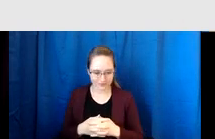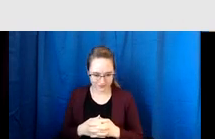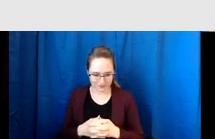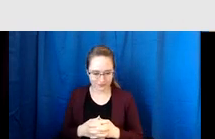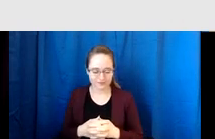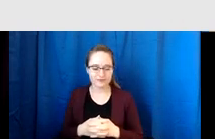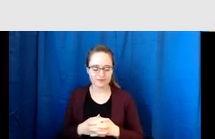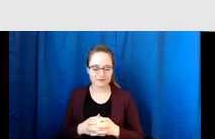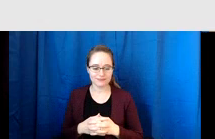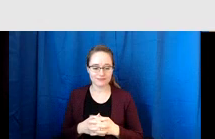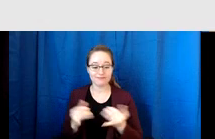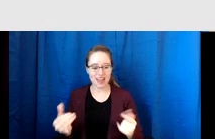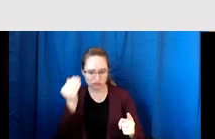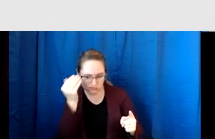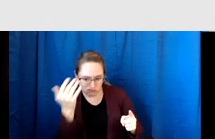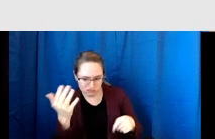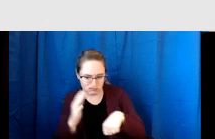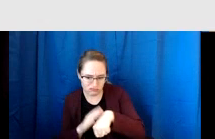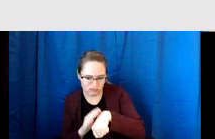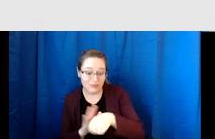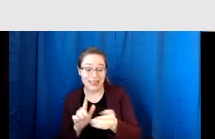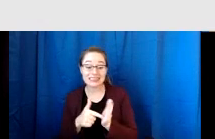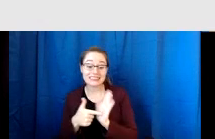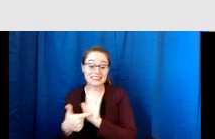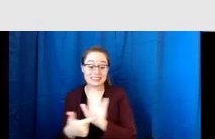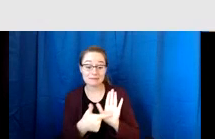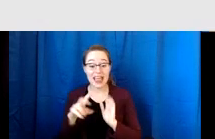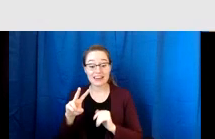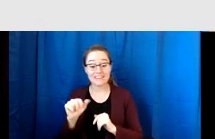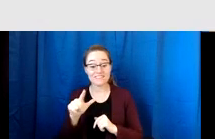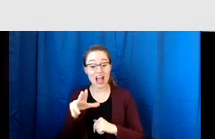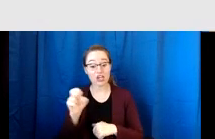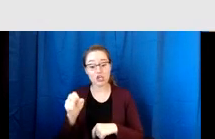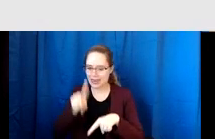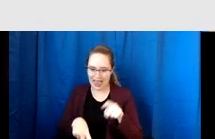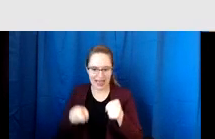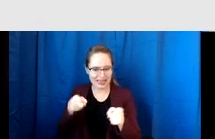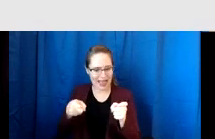Now, I note that since the displayed value is non-editable text for display only,